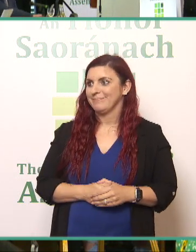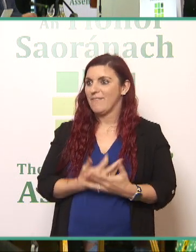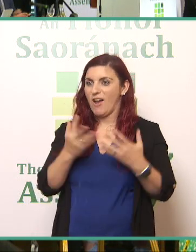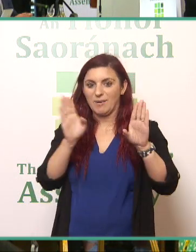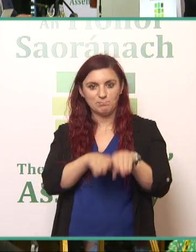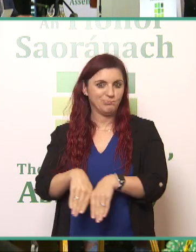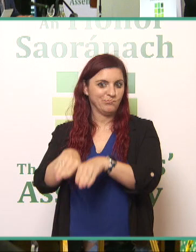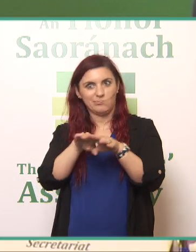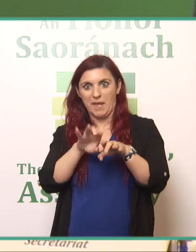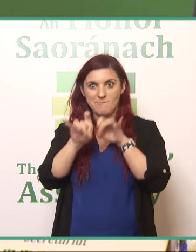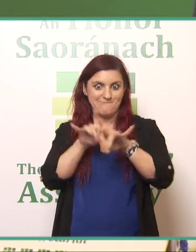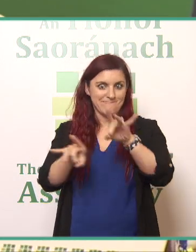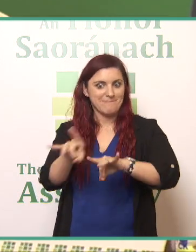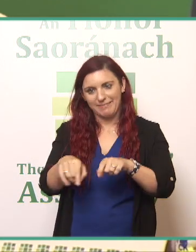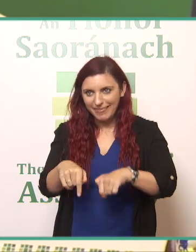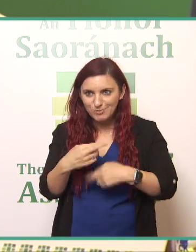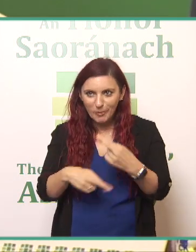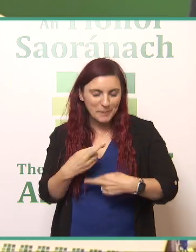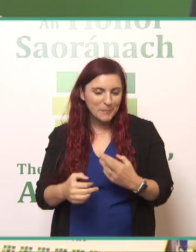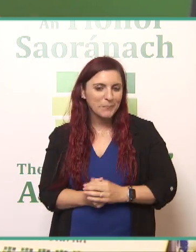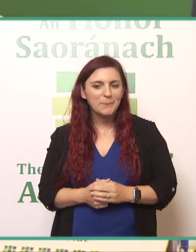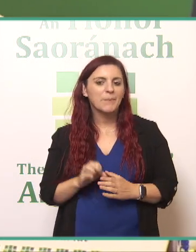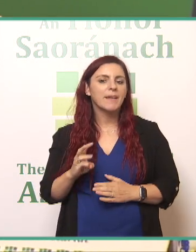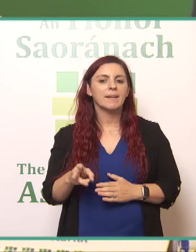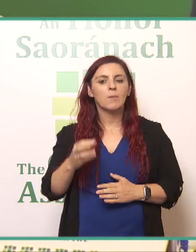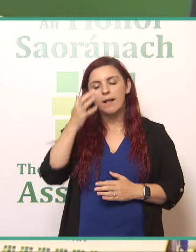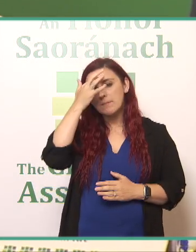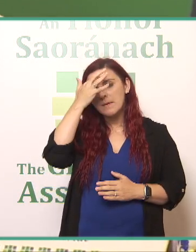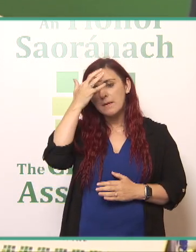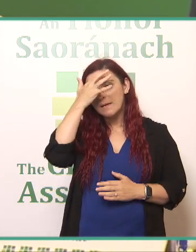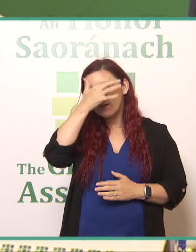this room. Okay, so I might ask for a show of